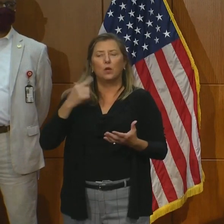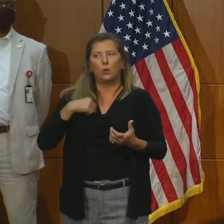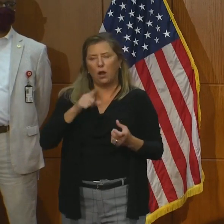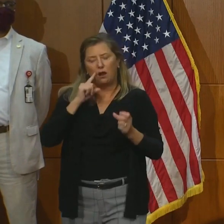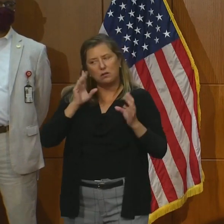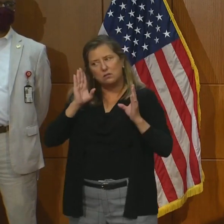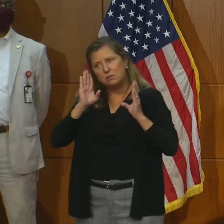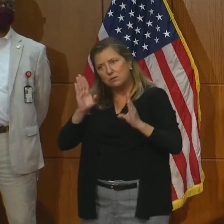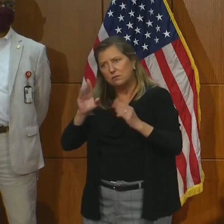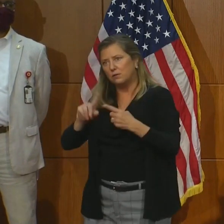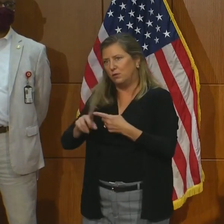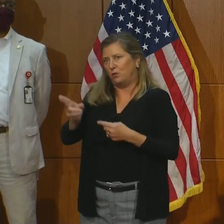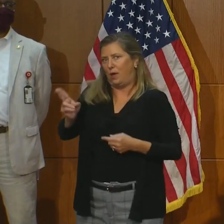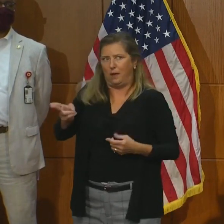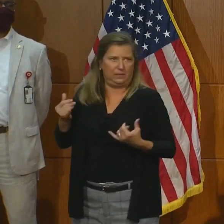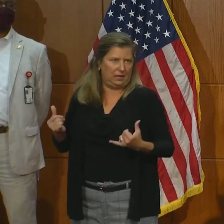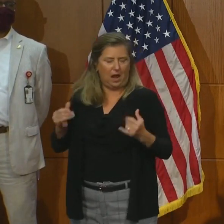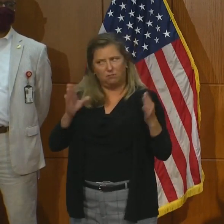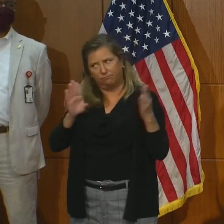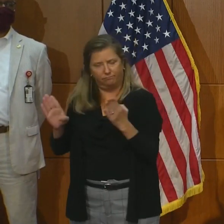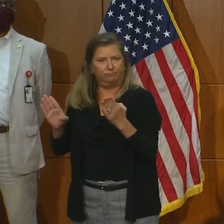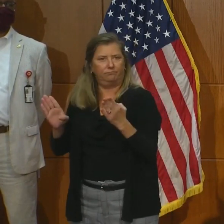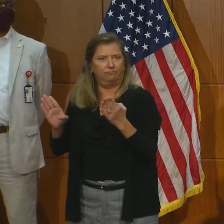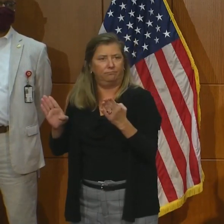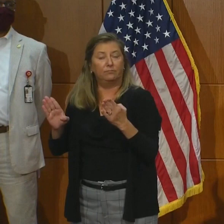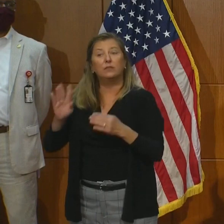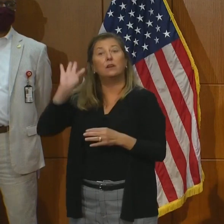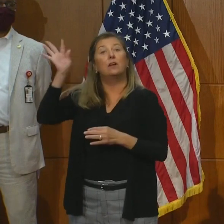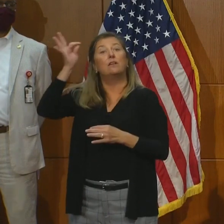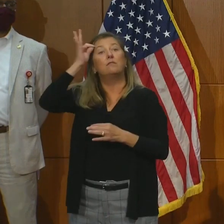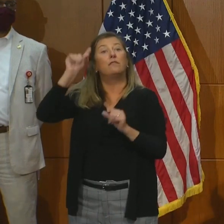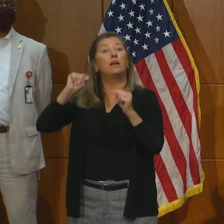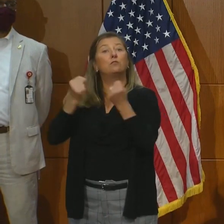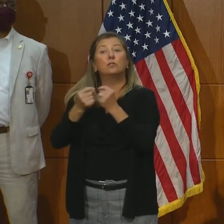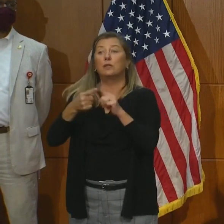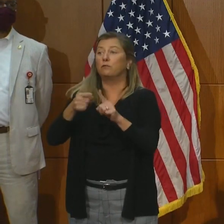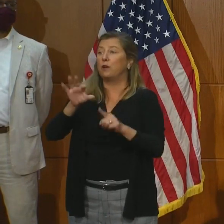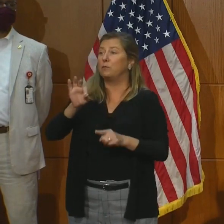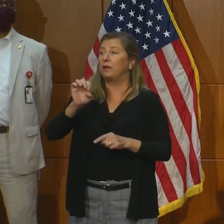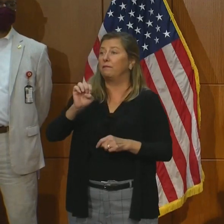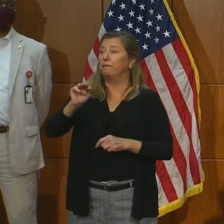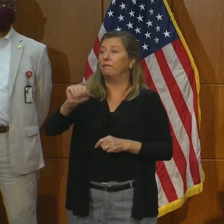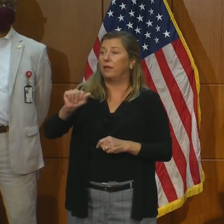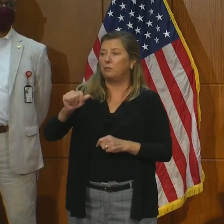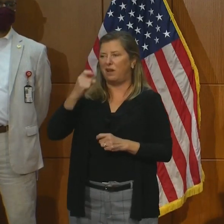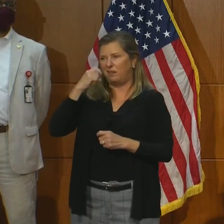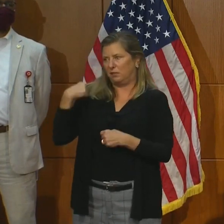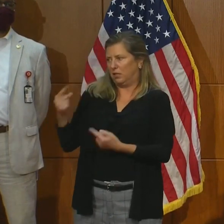CELEBRATIONS SO WE NEED TO ACT TO TURN THIS AROUND. FIRST EVERYONE NEEDS TO KNOW IN A LOT